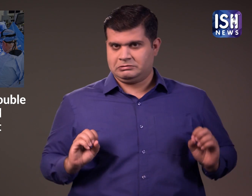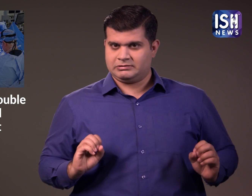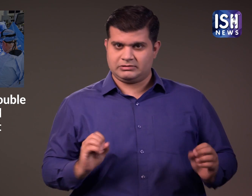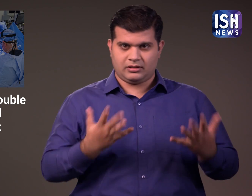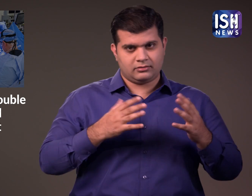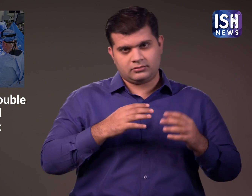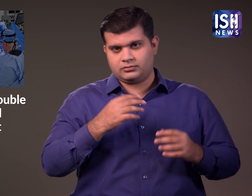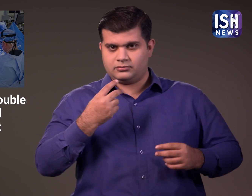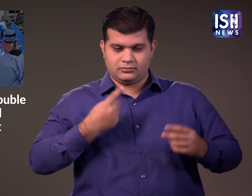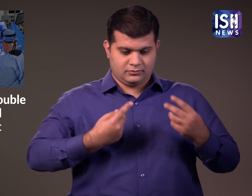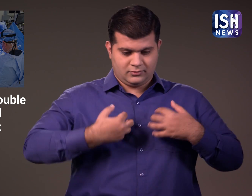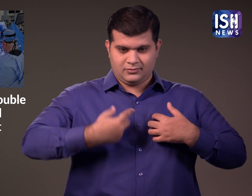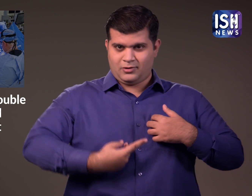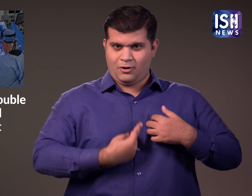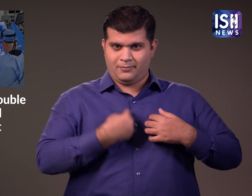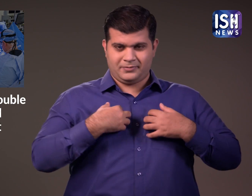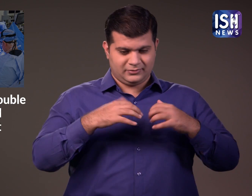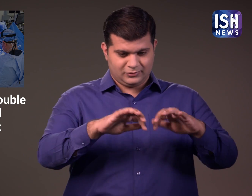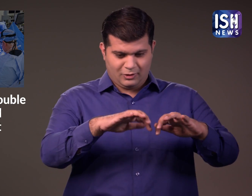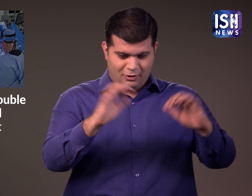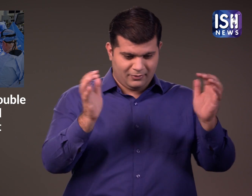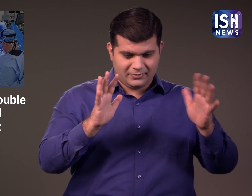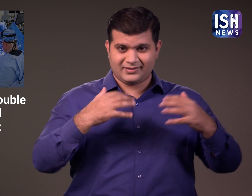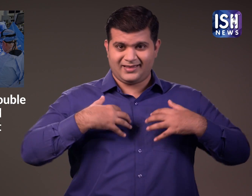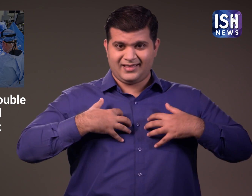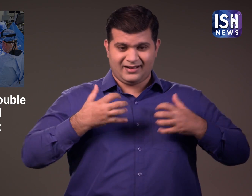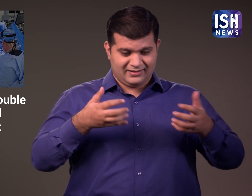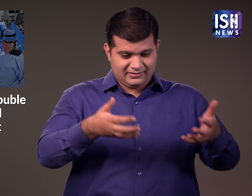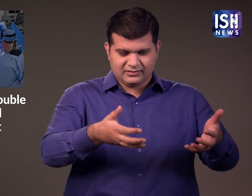When they started the surgery they removed his old lungs.